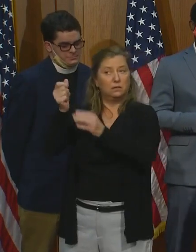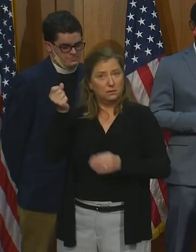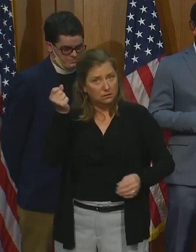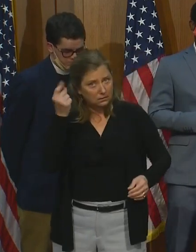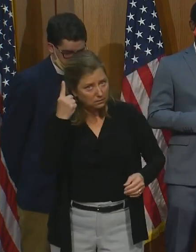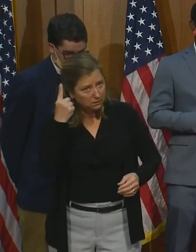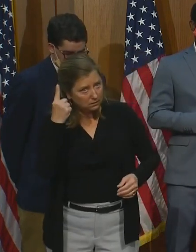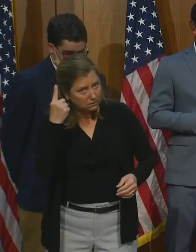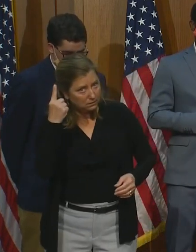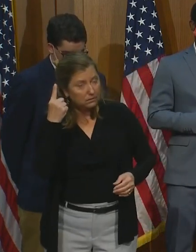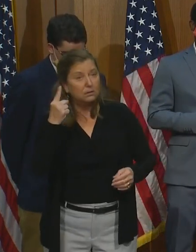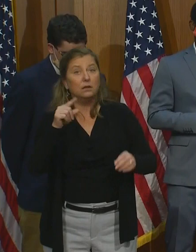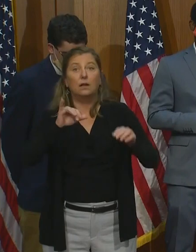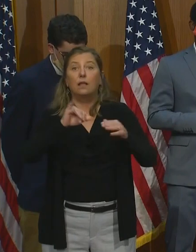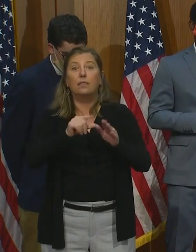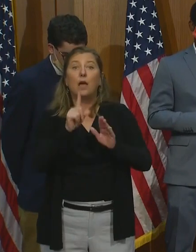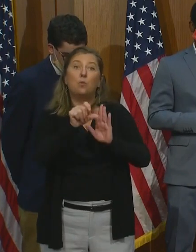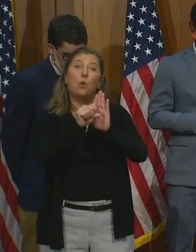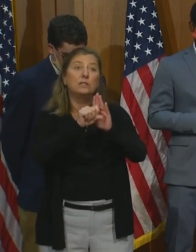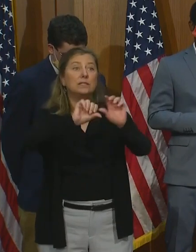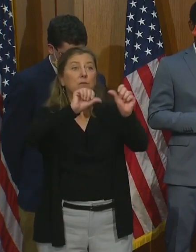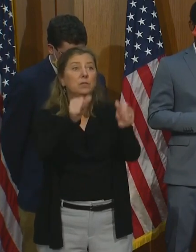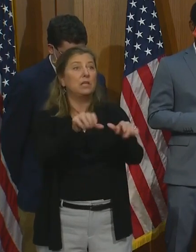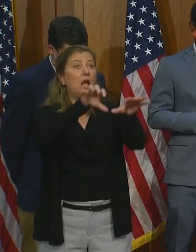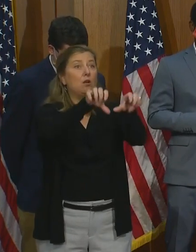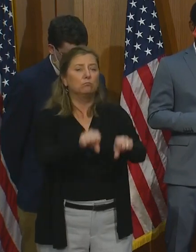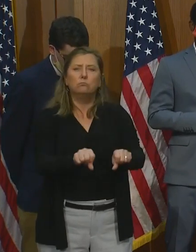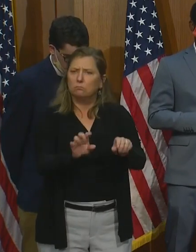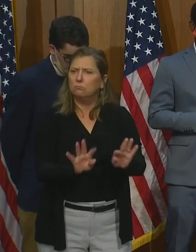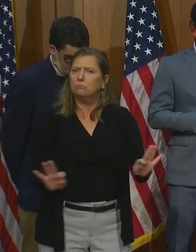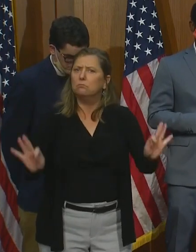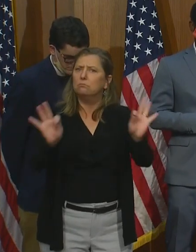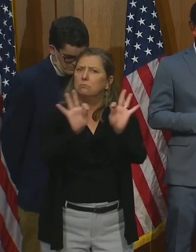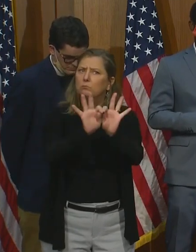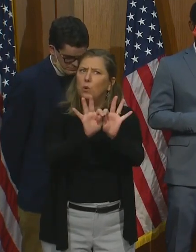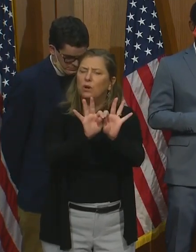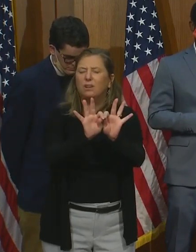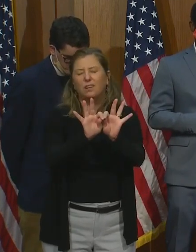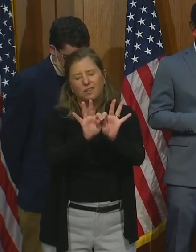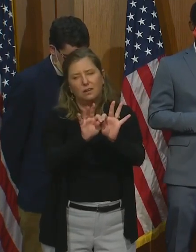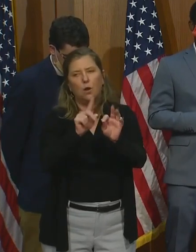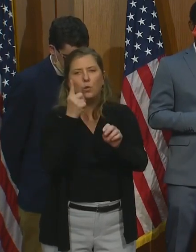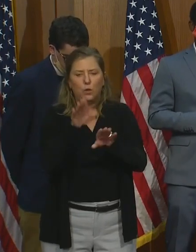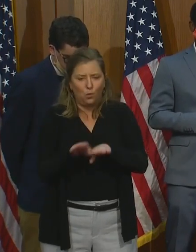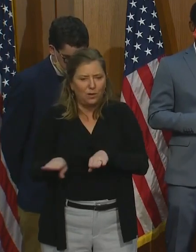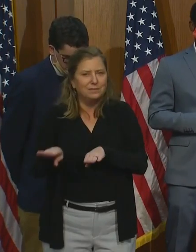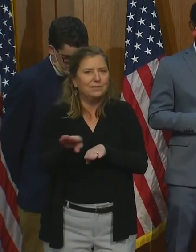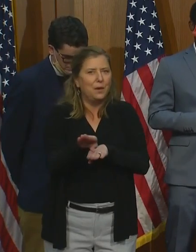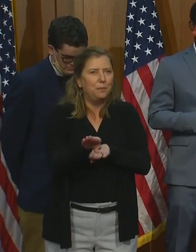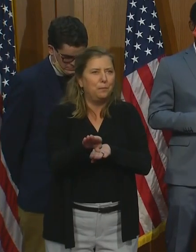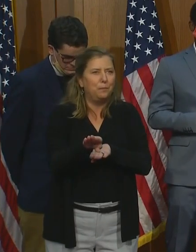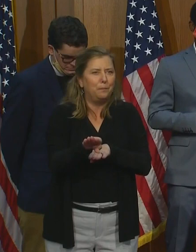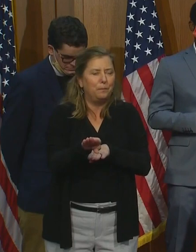TO LEAD. BUT MAKE NO MISTAKE